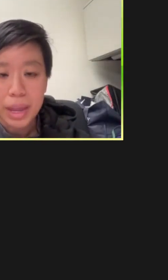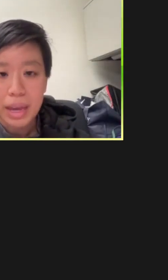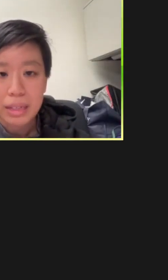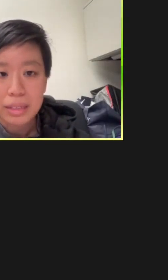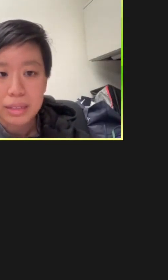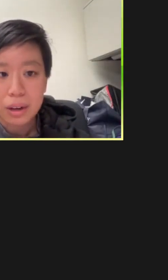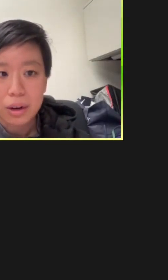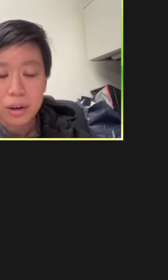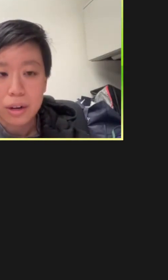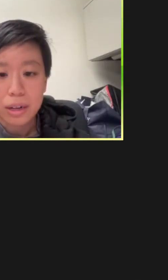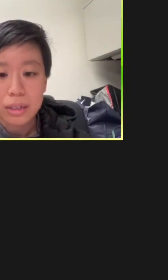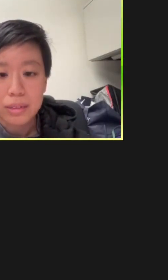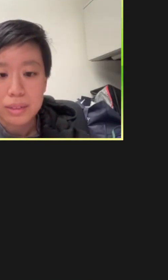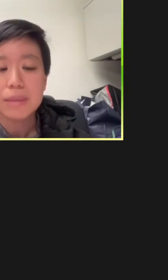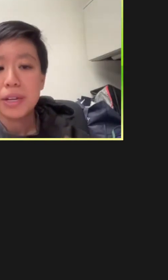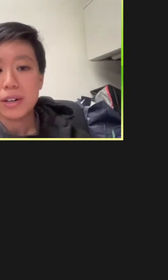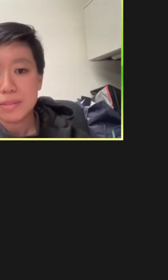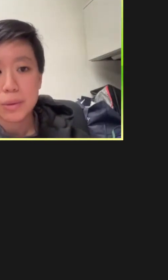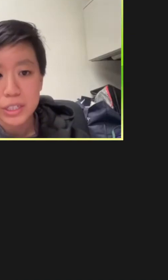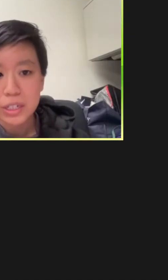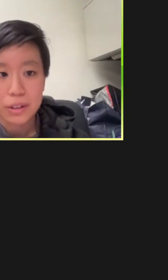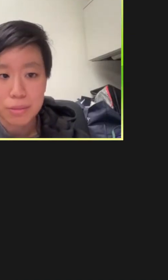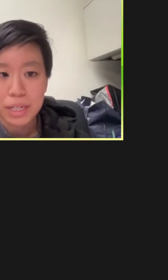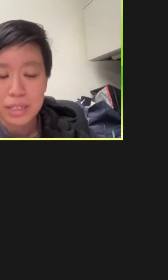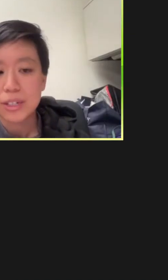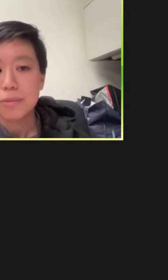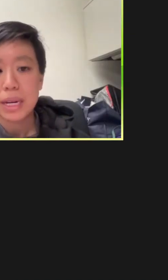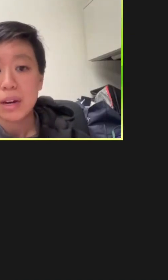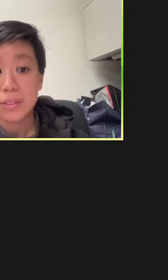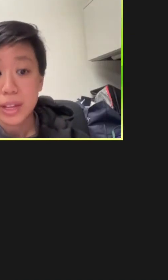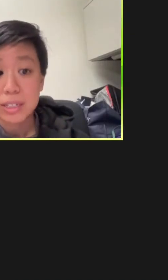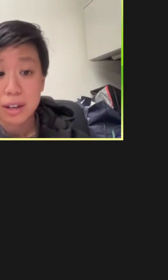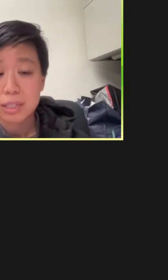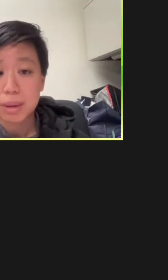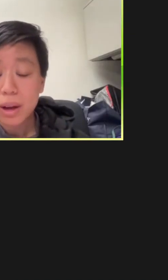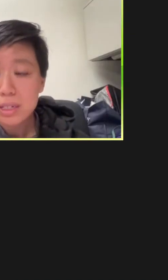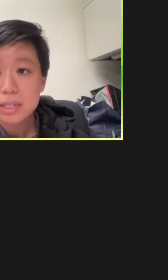And the submitter of this question also mentioned many online talks about autism